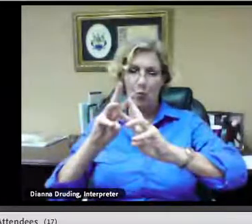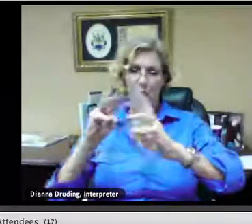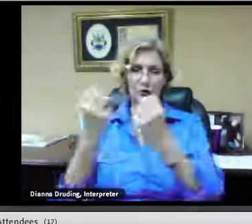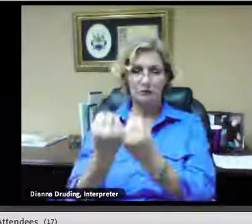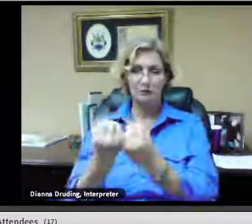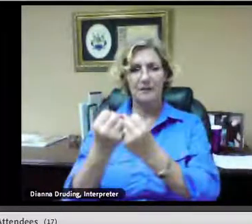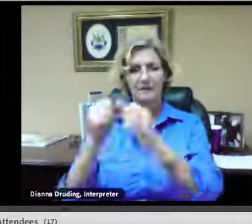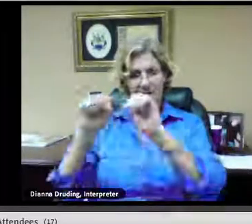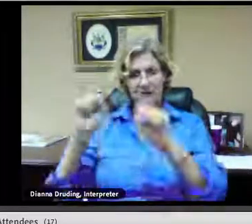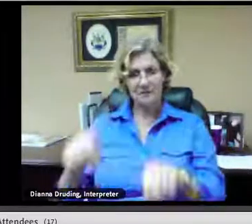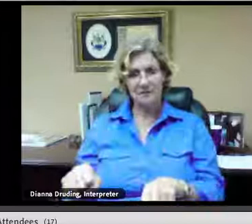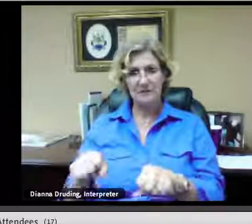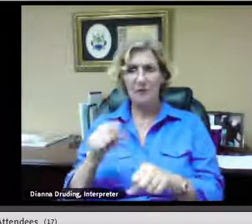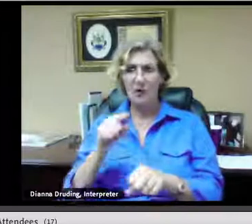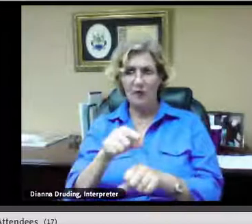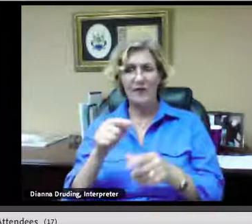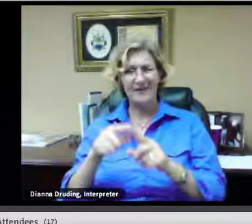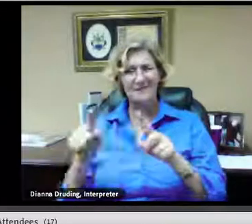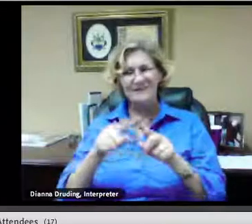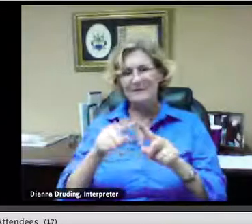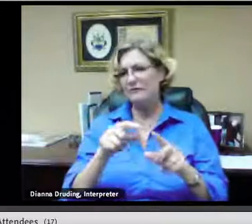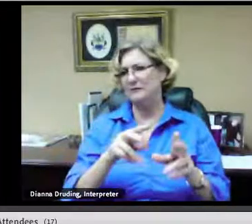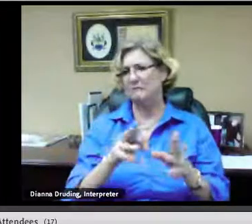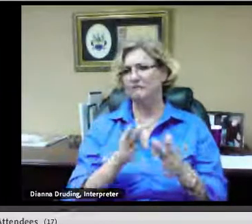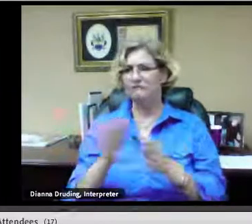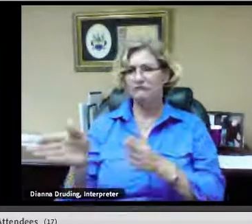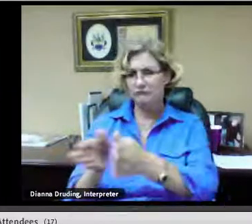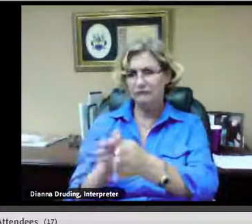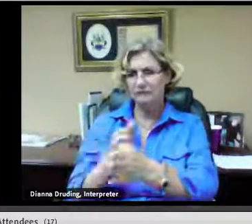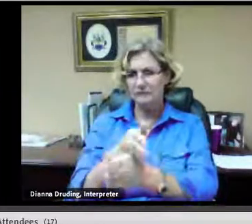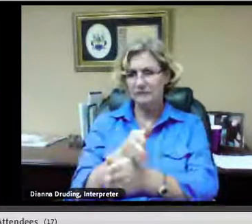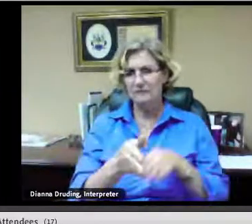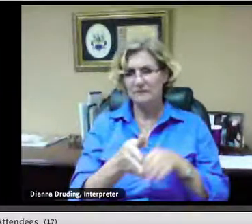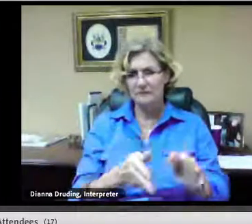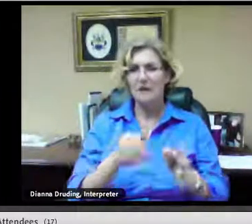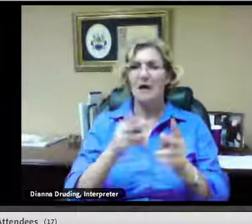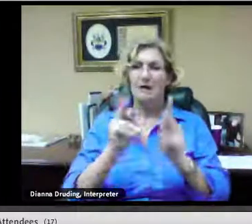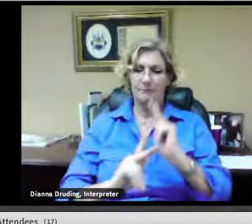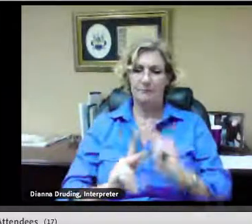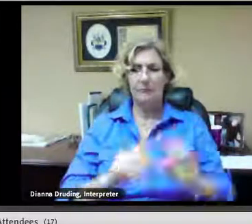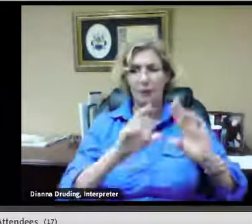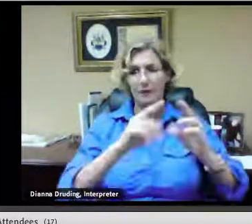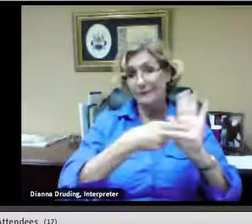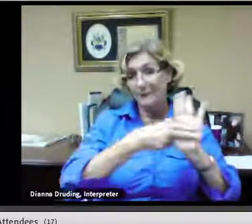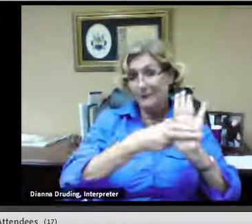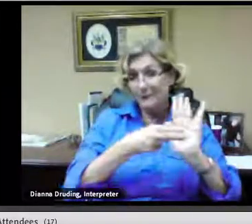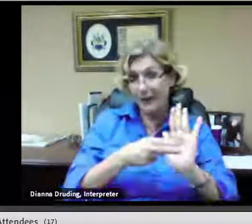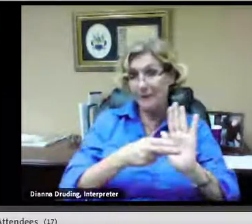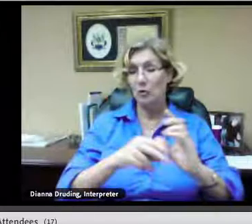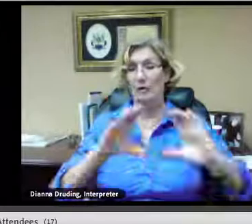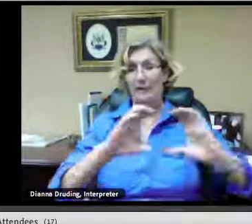And, again, people have labeled and categorized. So sometimes, you know, if you look into deaf culture and history of, you know, deaf culture